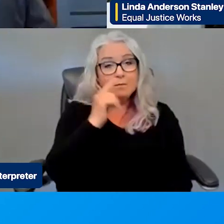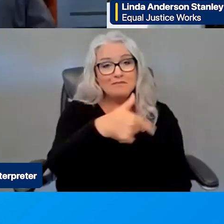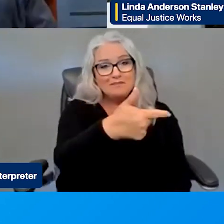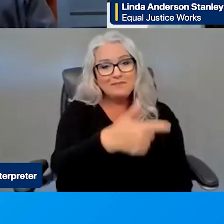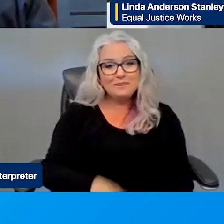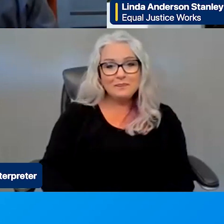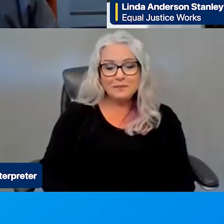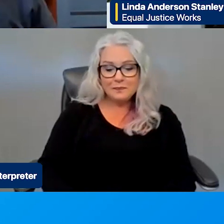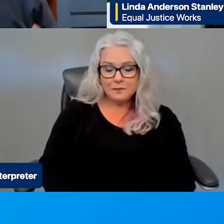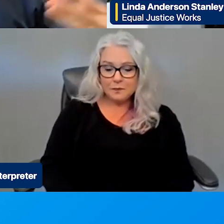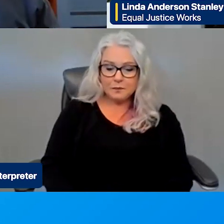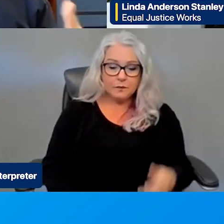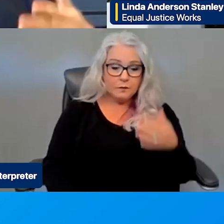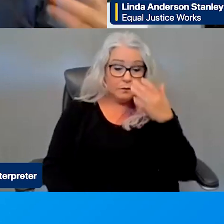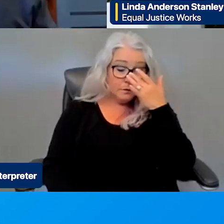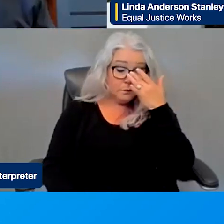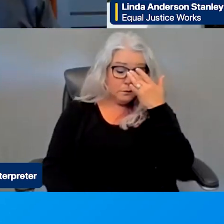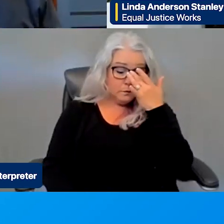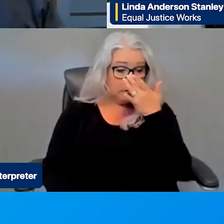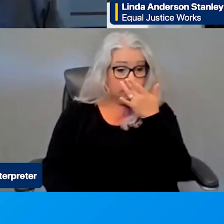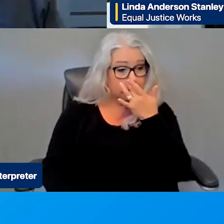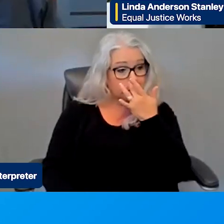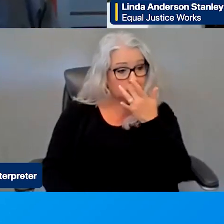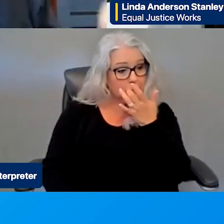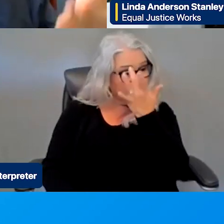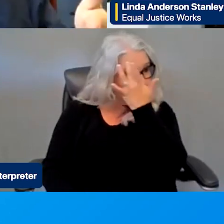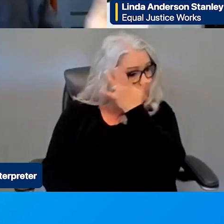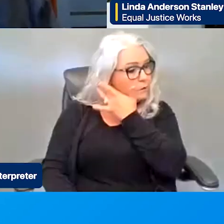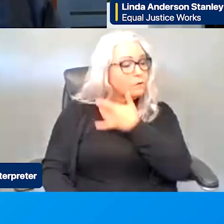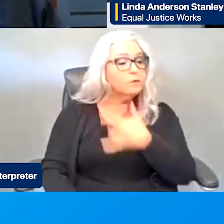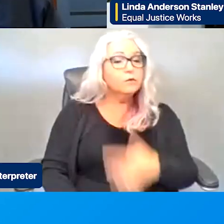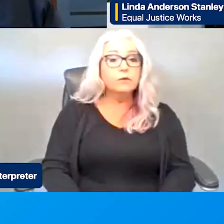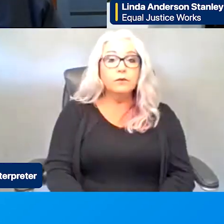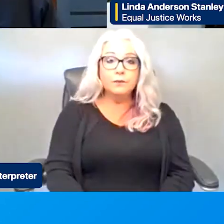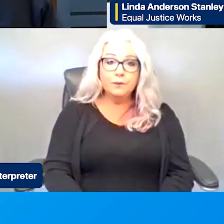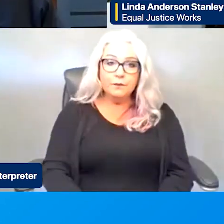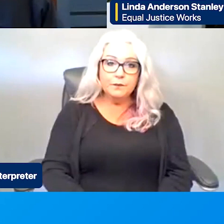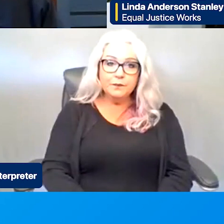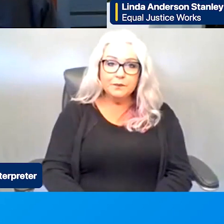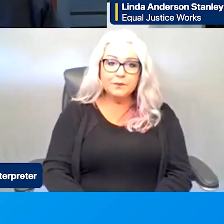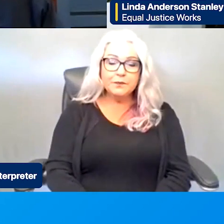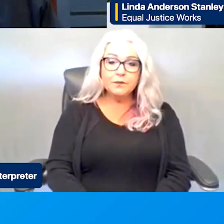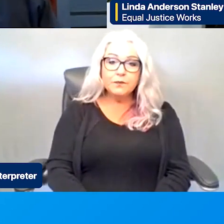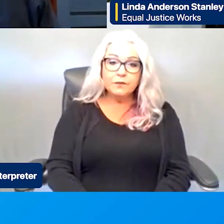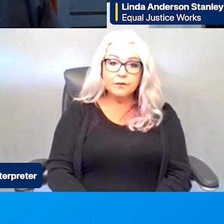So as I probably alluded to much like Ariadna said narratives,